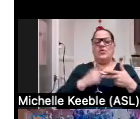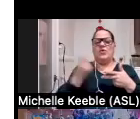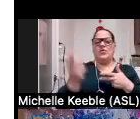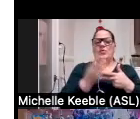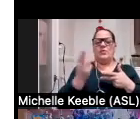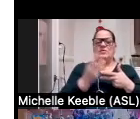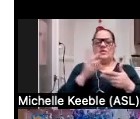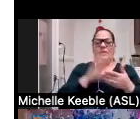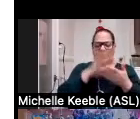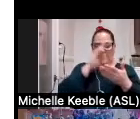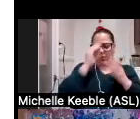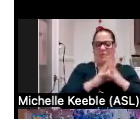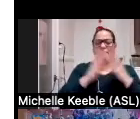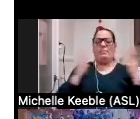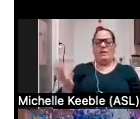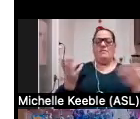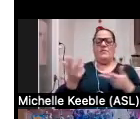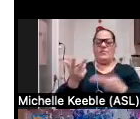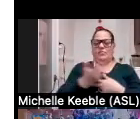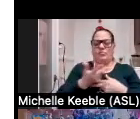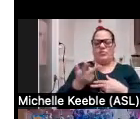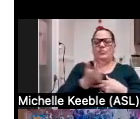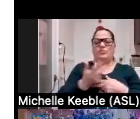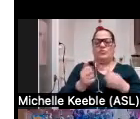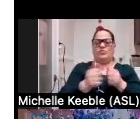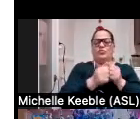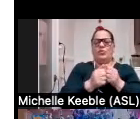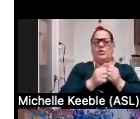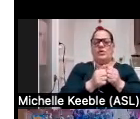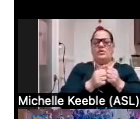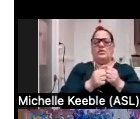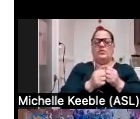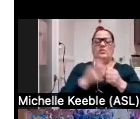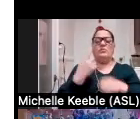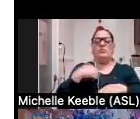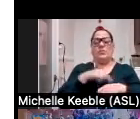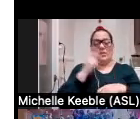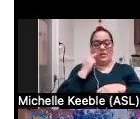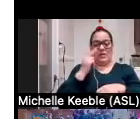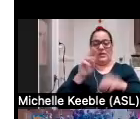from you guys. Um, so together and today, we're examining the museum's development